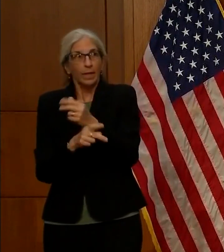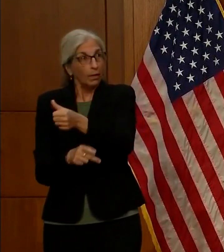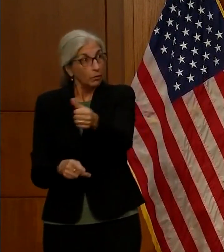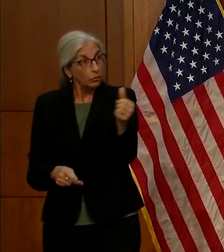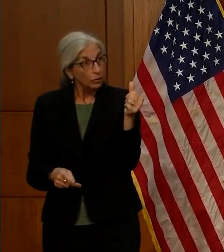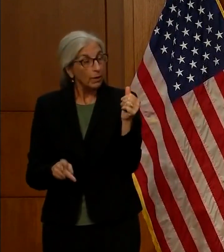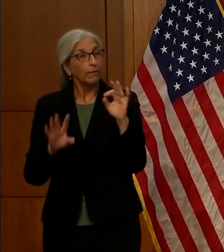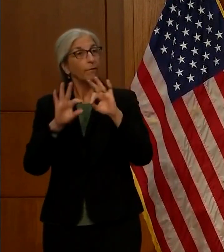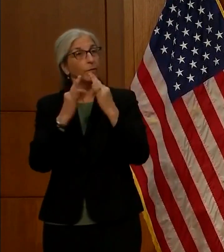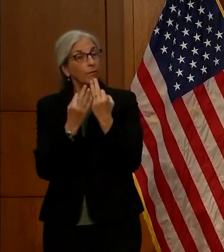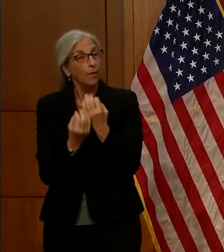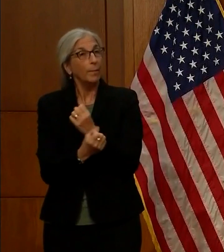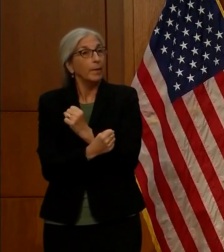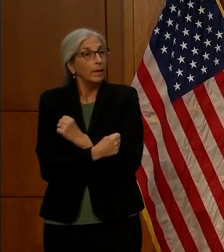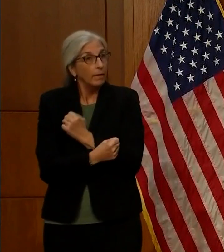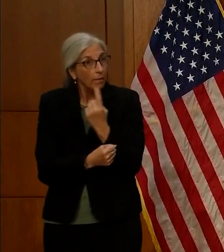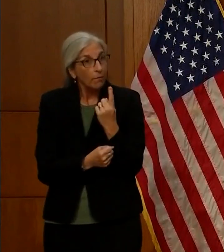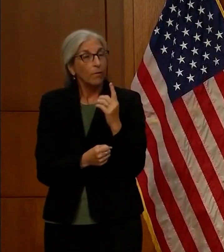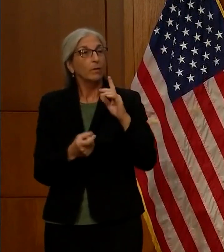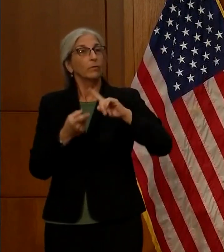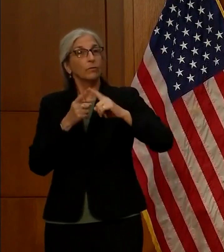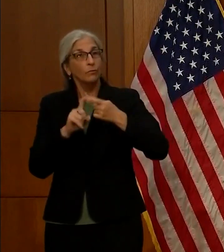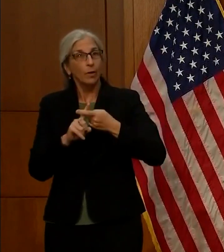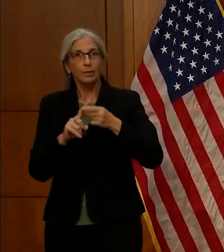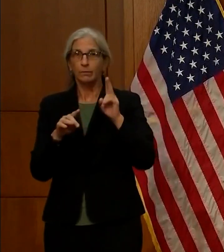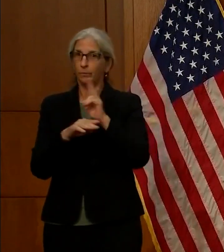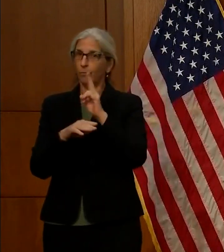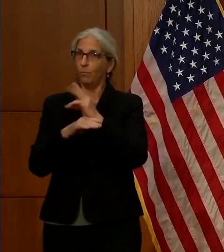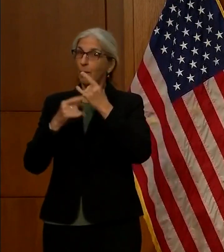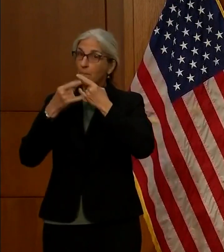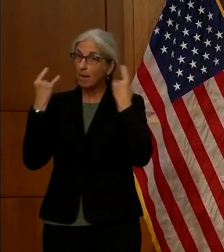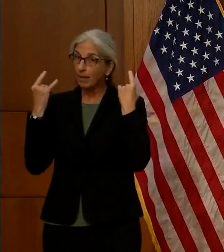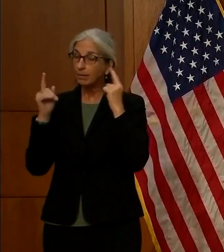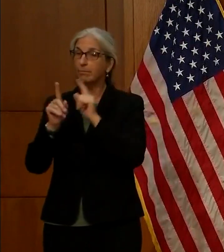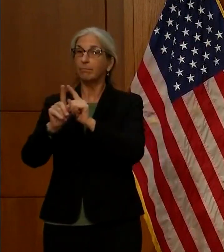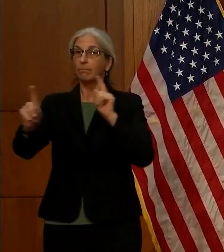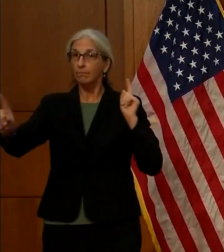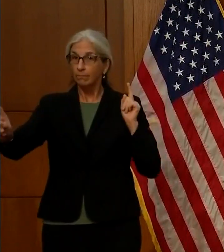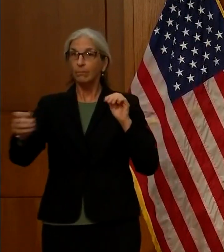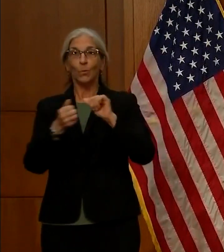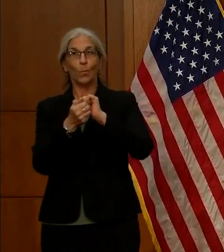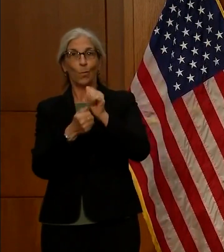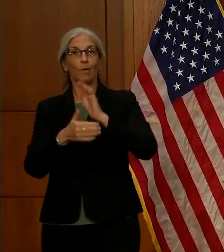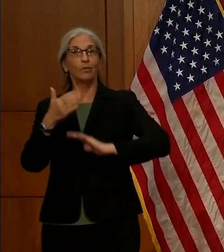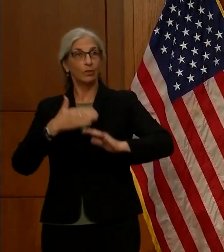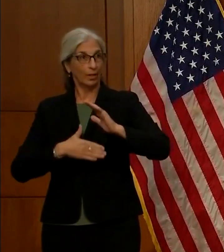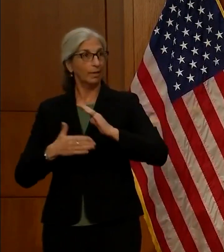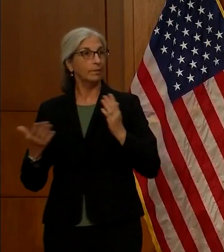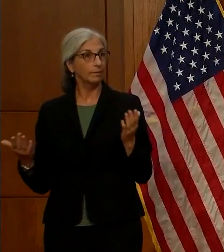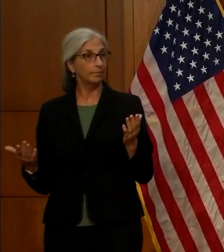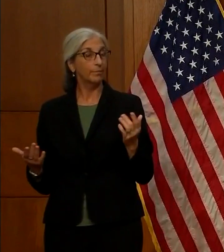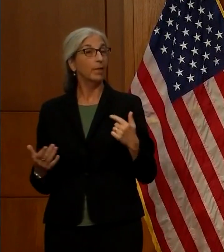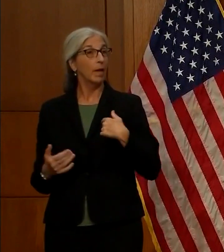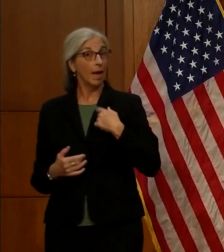DOING TO STAY STRONG TAKE CARE YOURSELVES. YOUR FAMILY OR YOUR LOVED ONES YOUR FRIENDS. WEAR